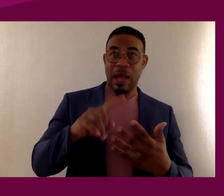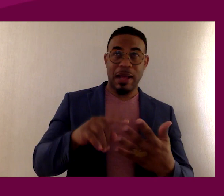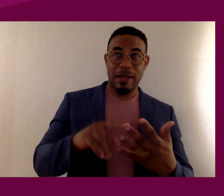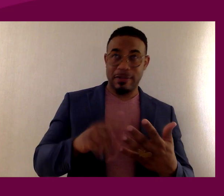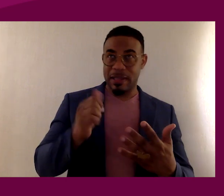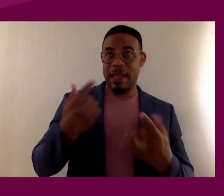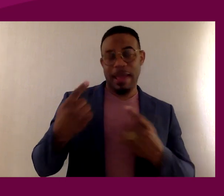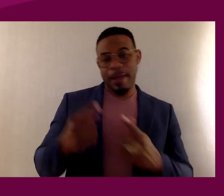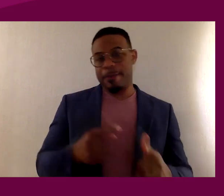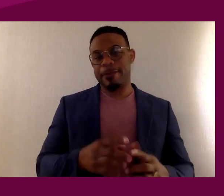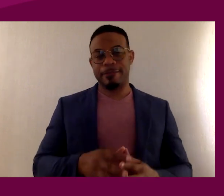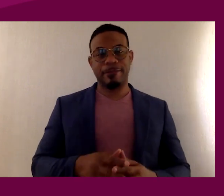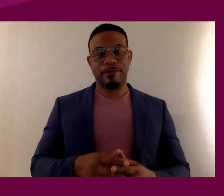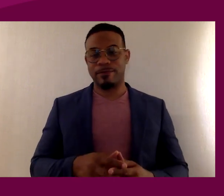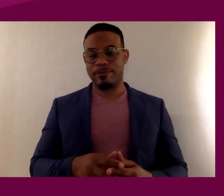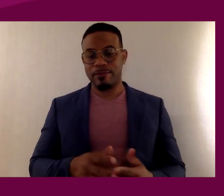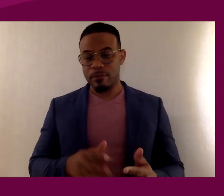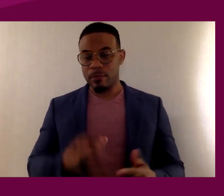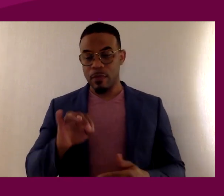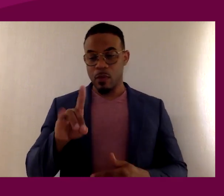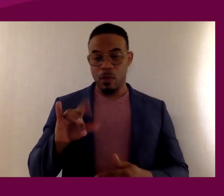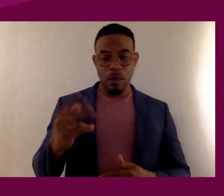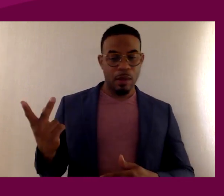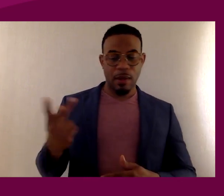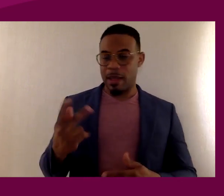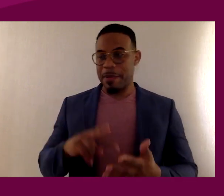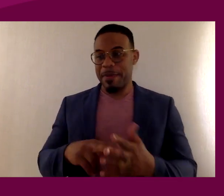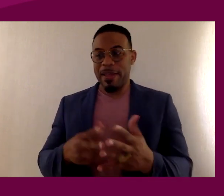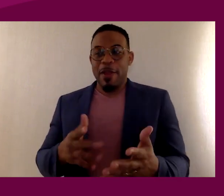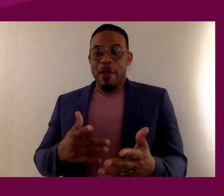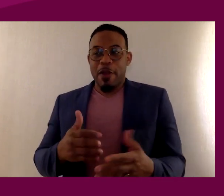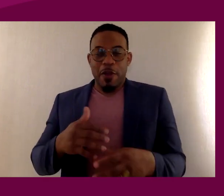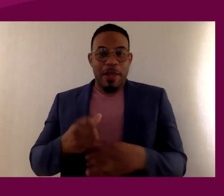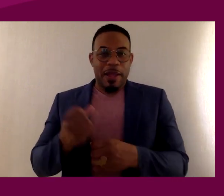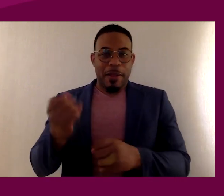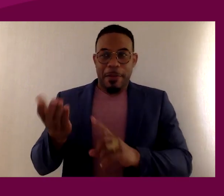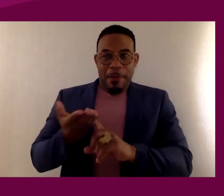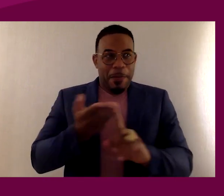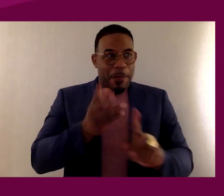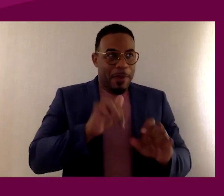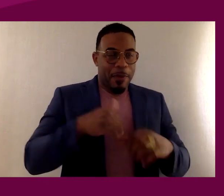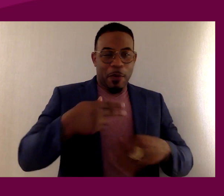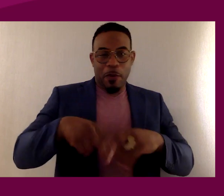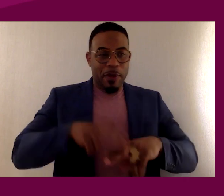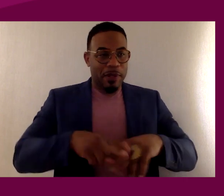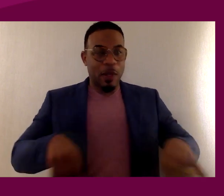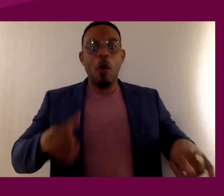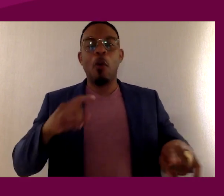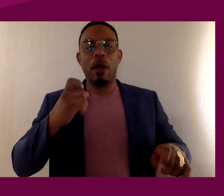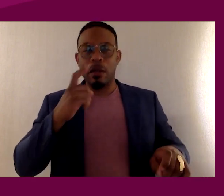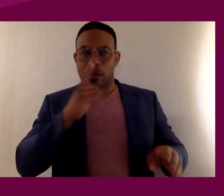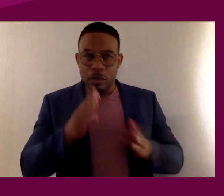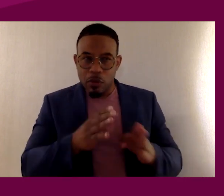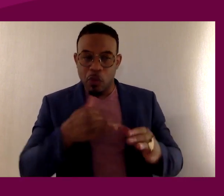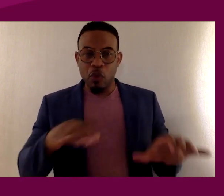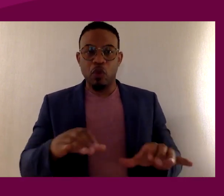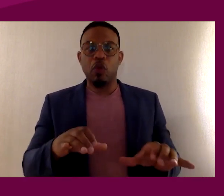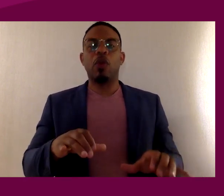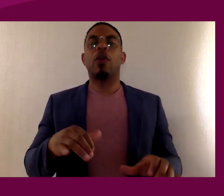ones in San Francisco that happened. Judy and I, when you get a bunch of people in wheelchairs,